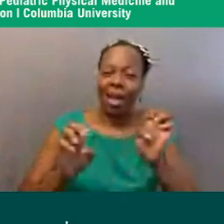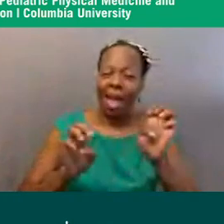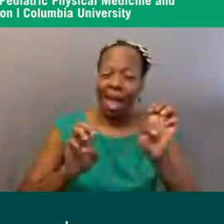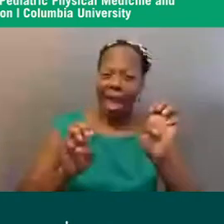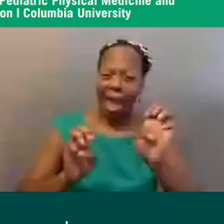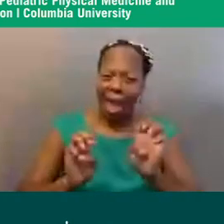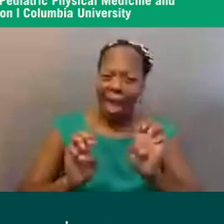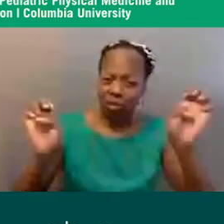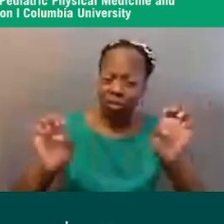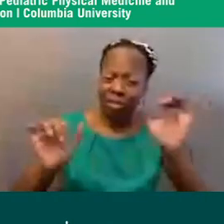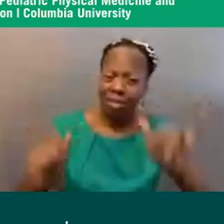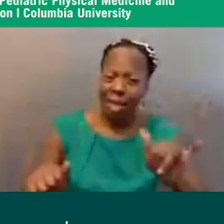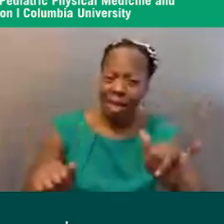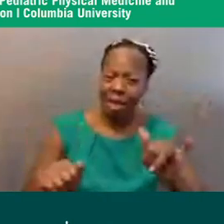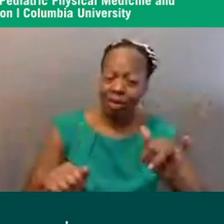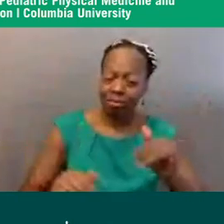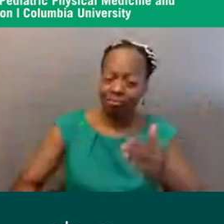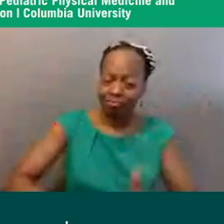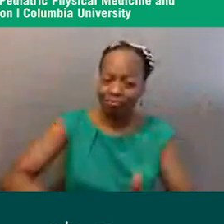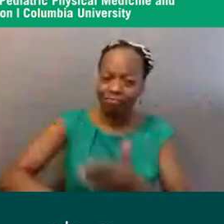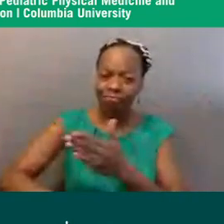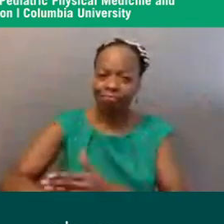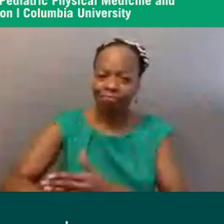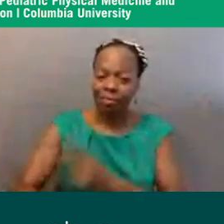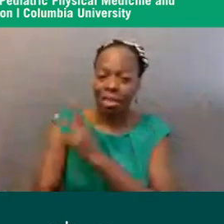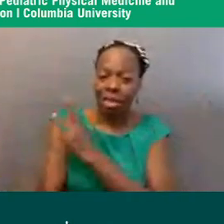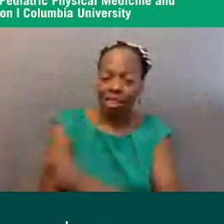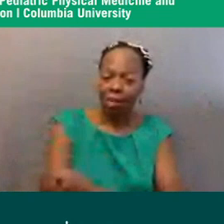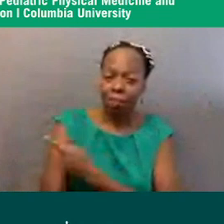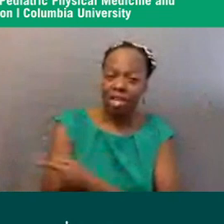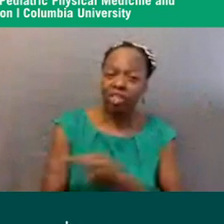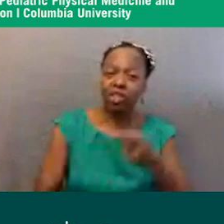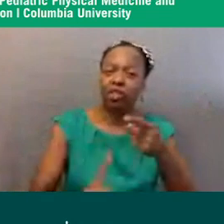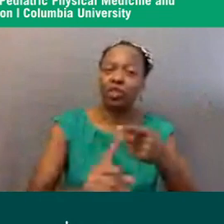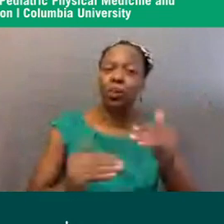So making the muscle as strong as they can is the deal,